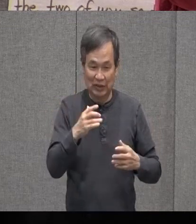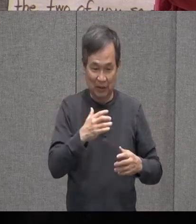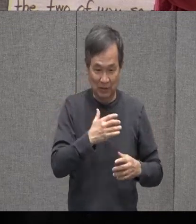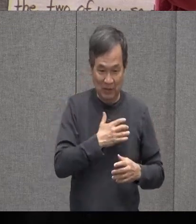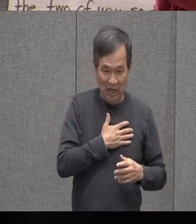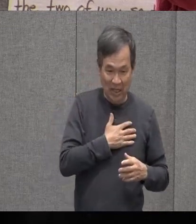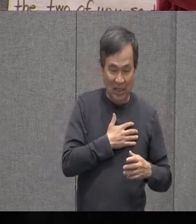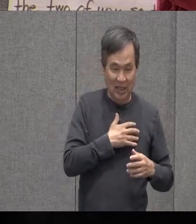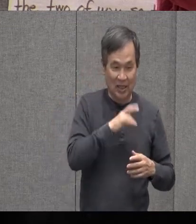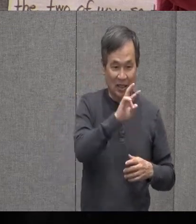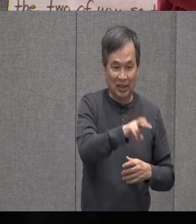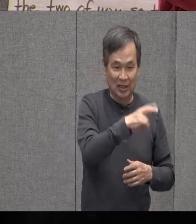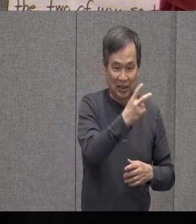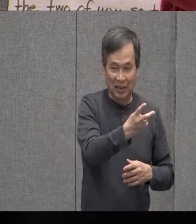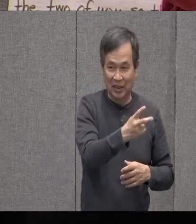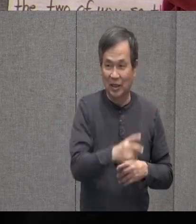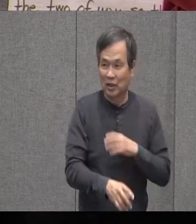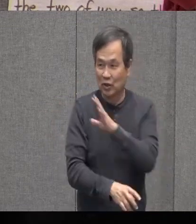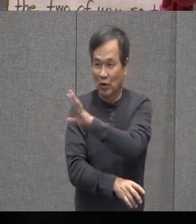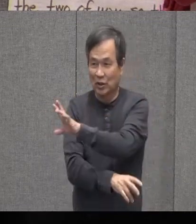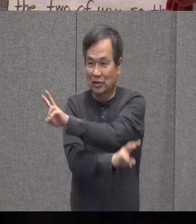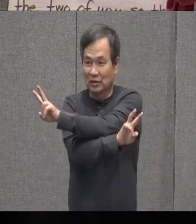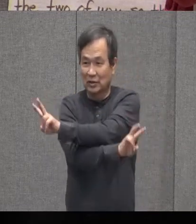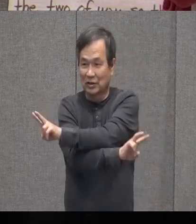It really was because eight and two.